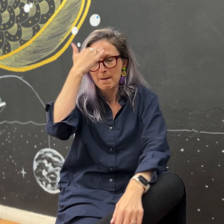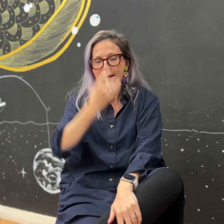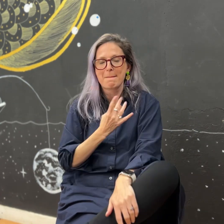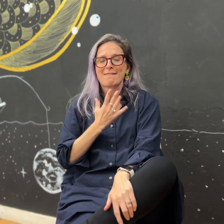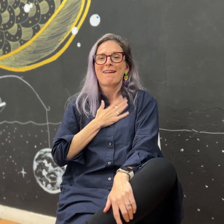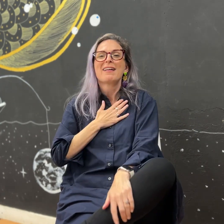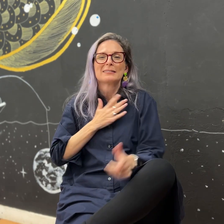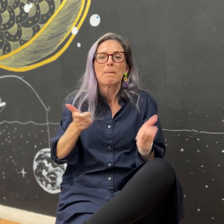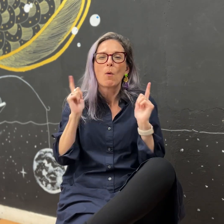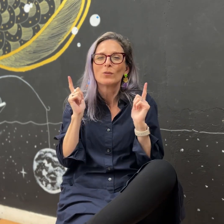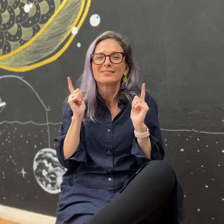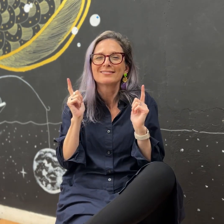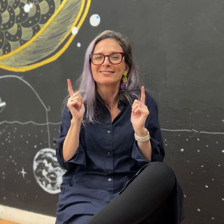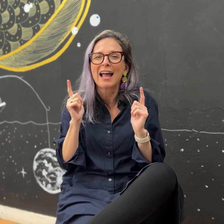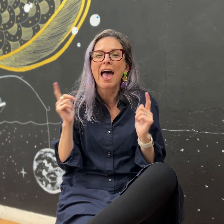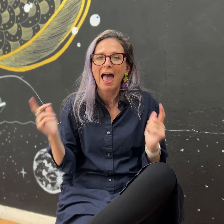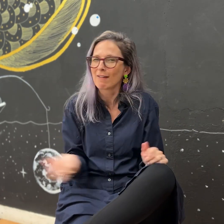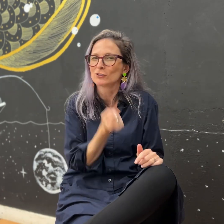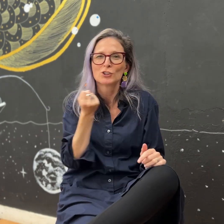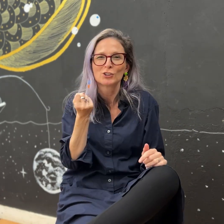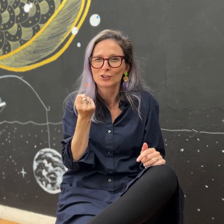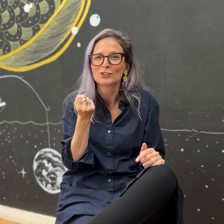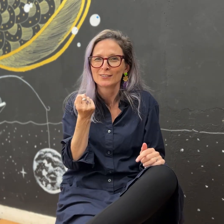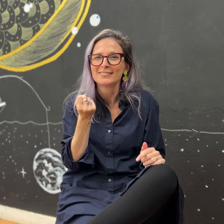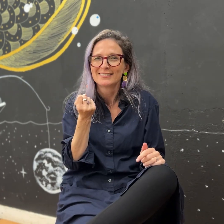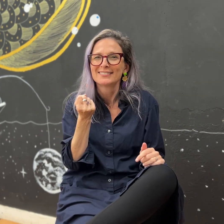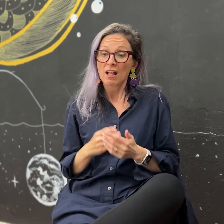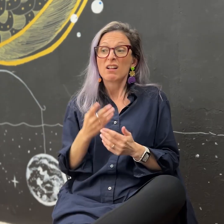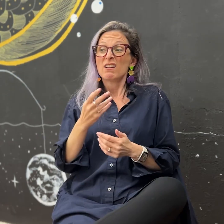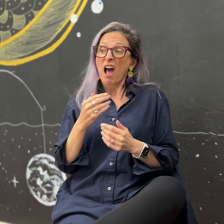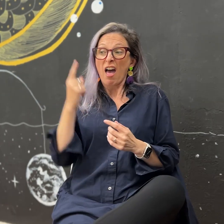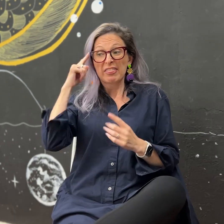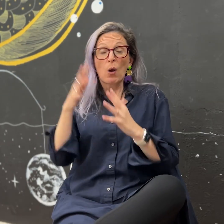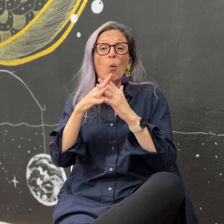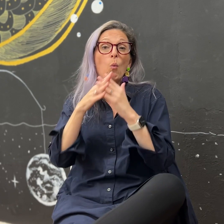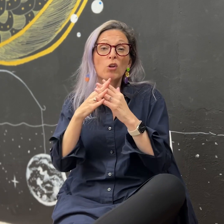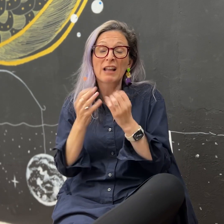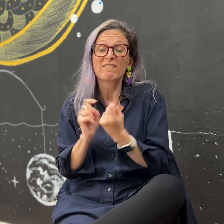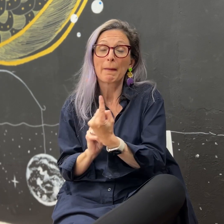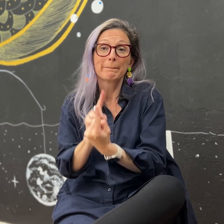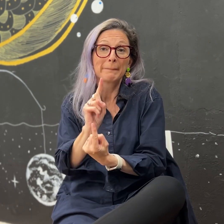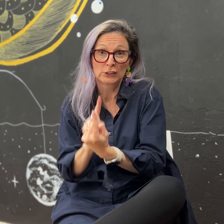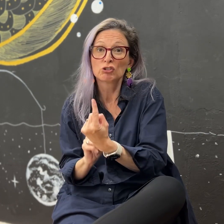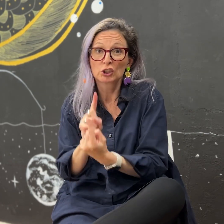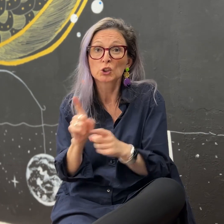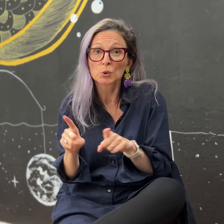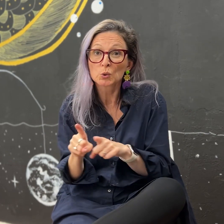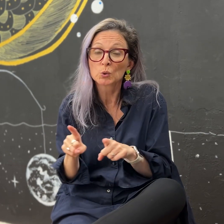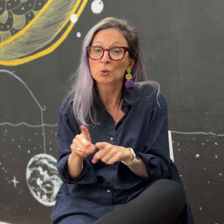I remind myself that as the boss, that’s something you’ve got to do. I think it’s really worthwhile having mentors too.